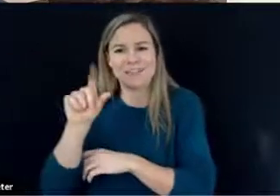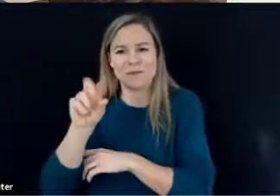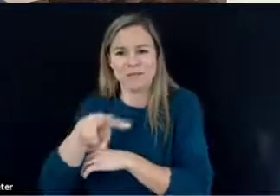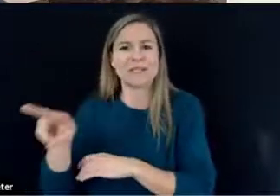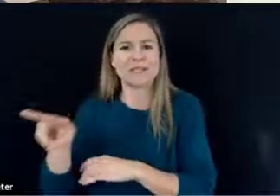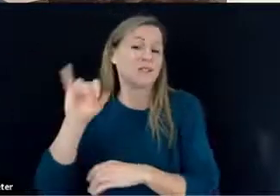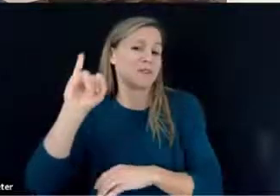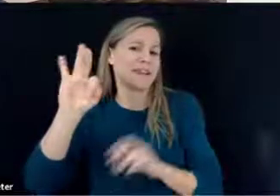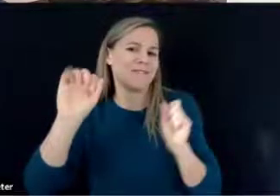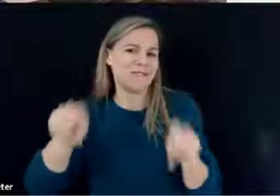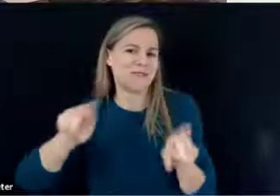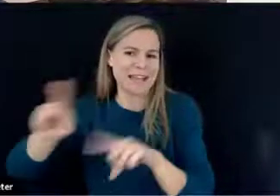Next slide, Katie.